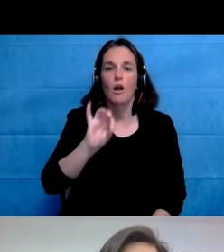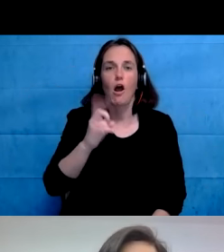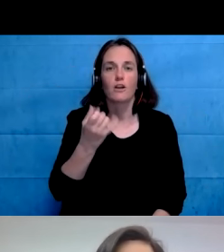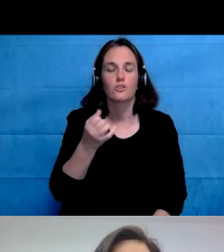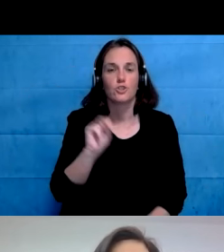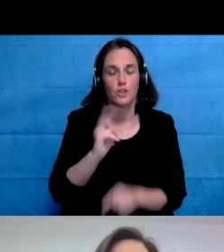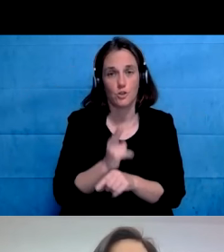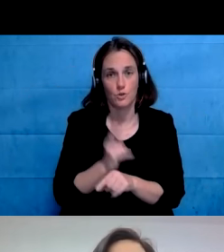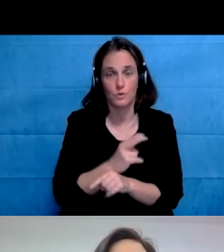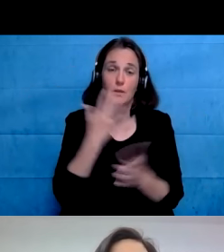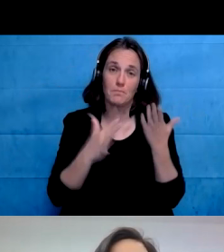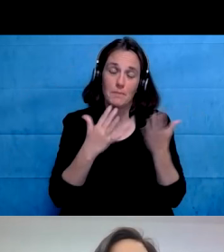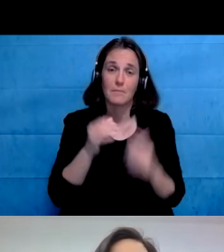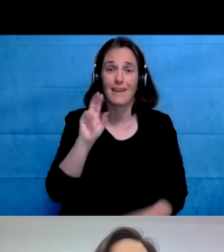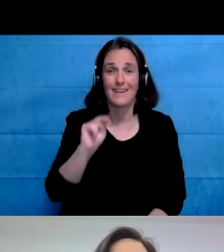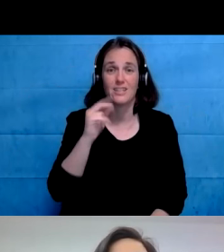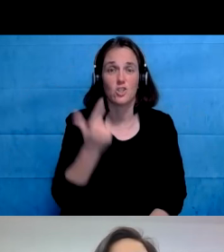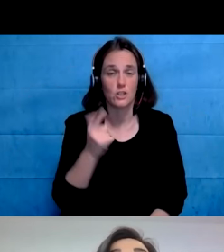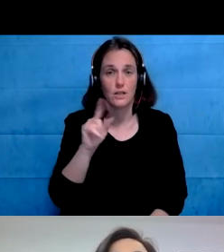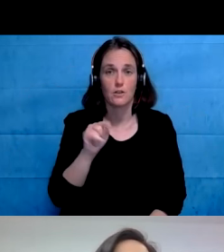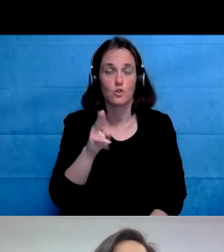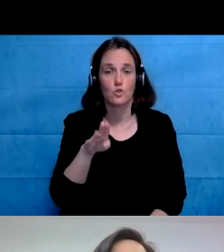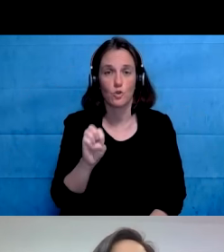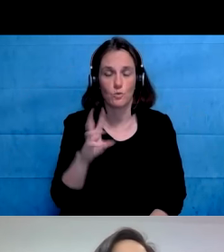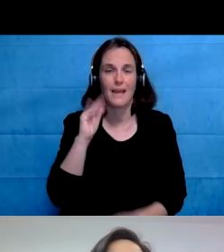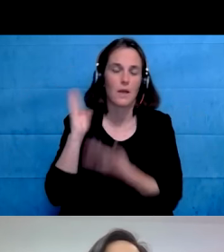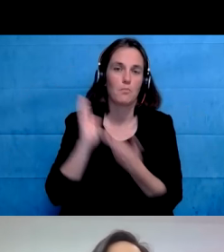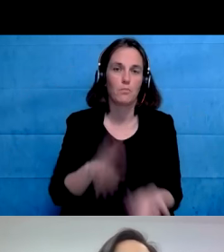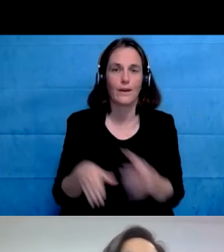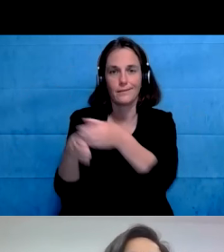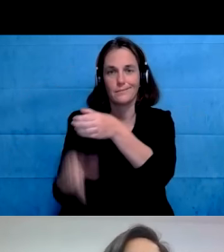an NG tube and bringing an oxygen (interference drowns out speaker) them in certain places.